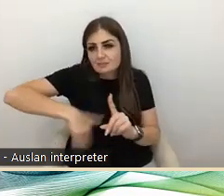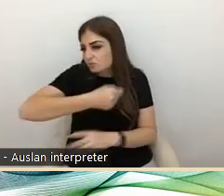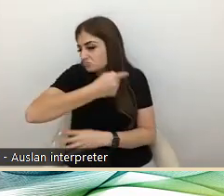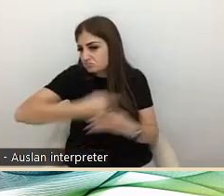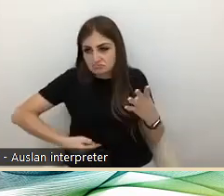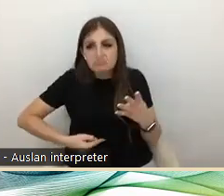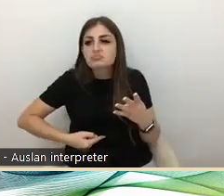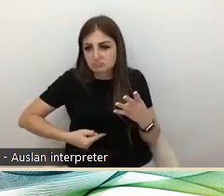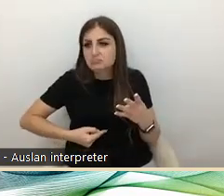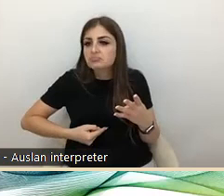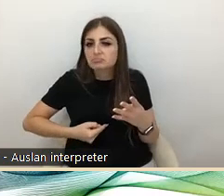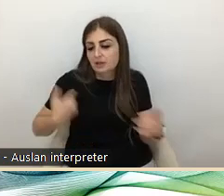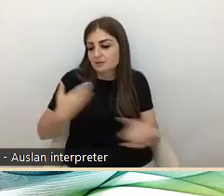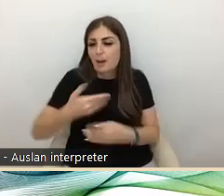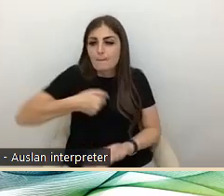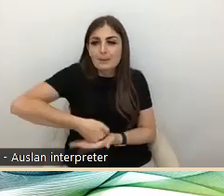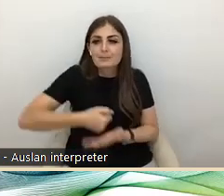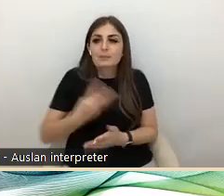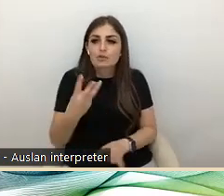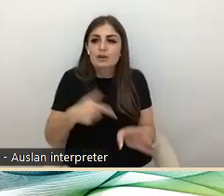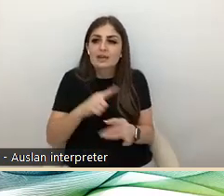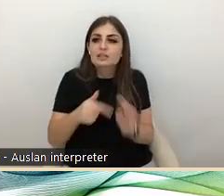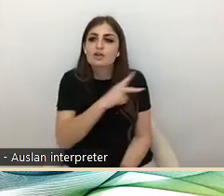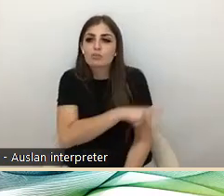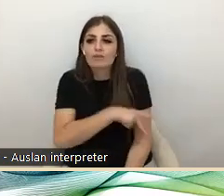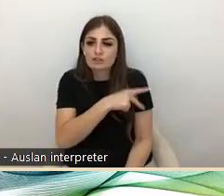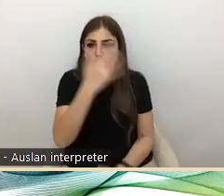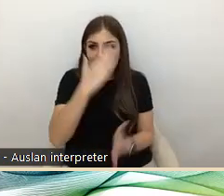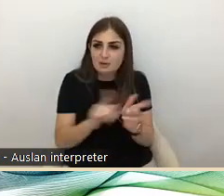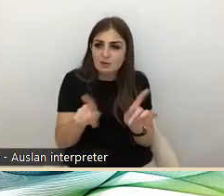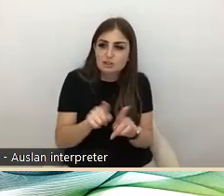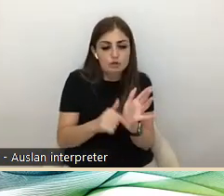And at least three years of relevant professional experience such as a tribunal member, judicial